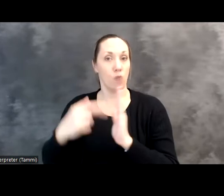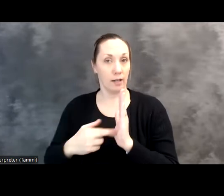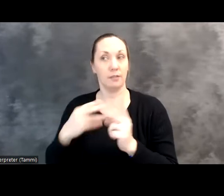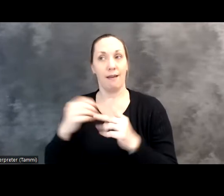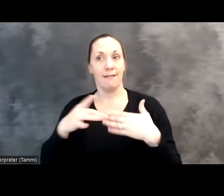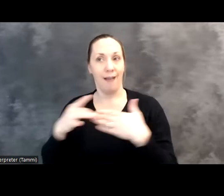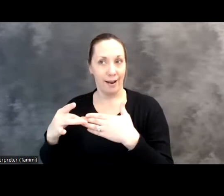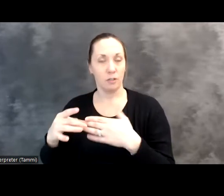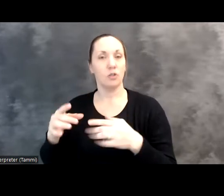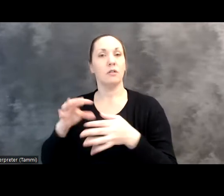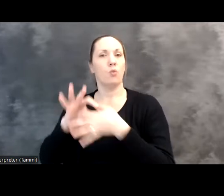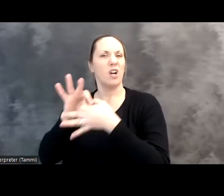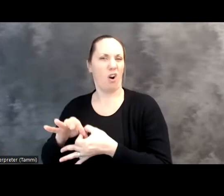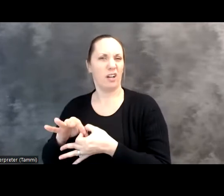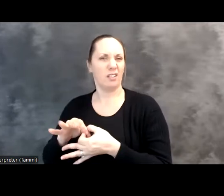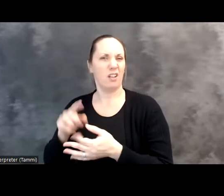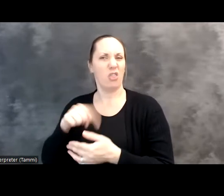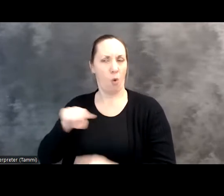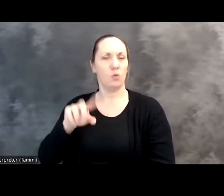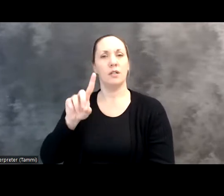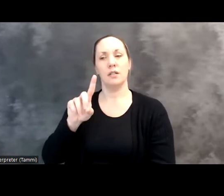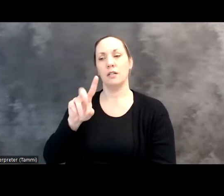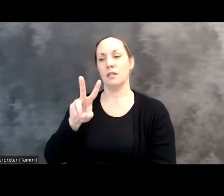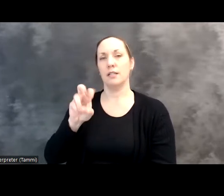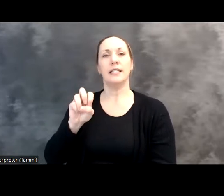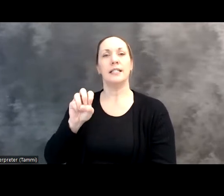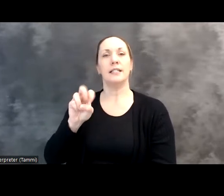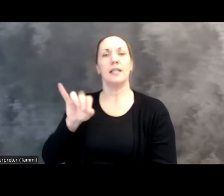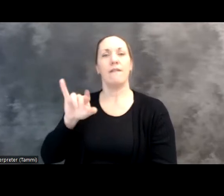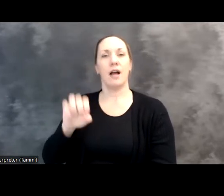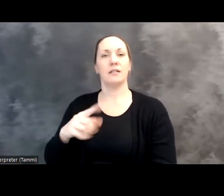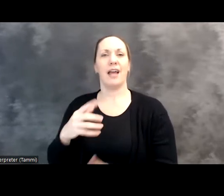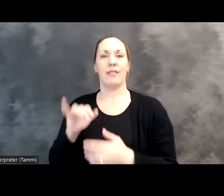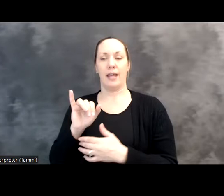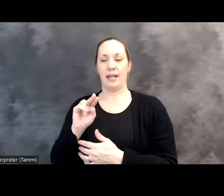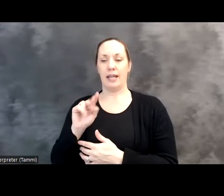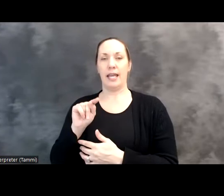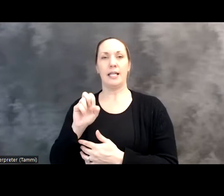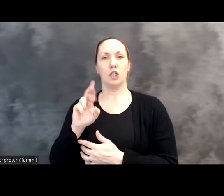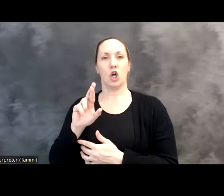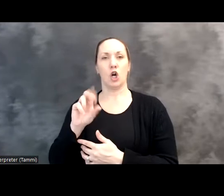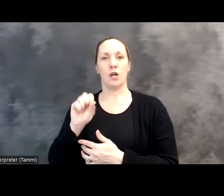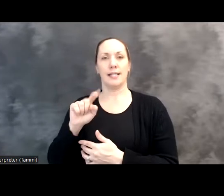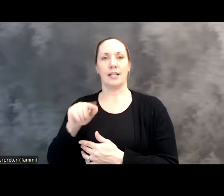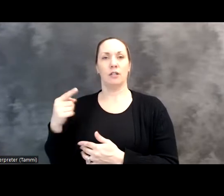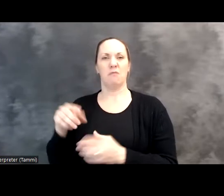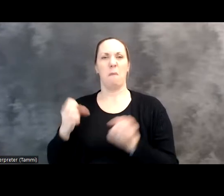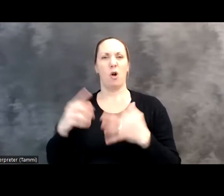of neural technology devices, compliance with regulation, guidance regarding such devices